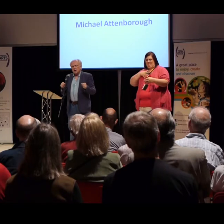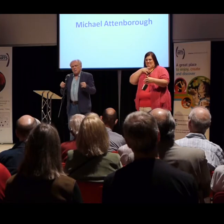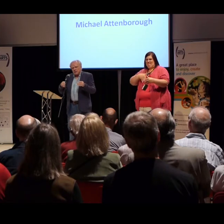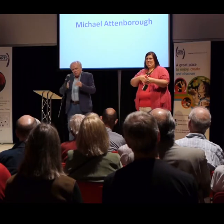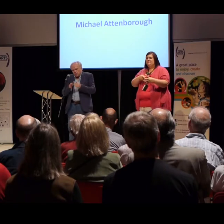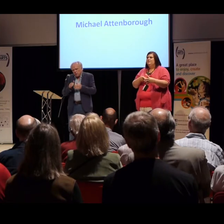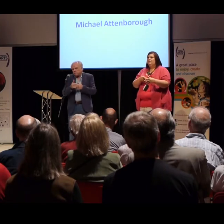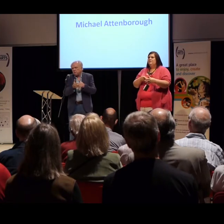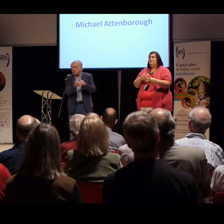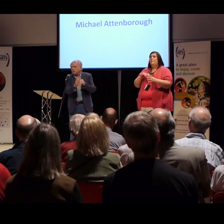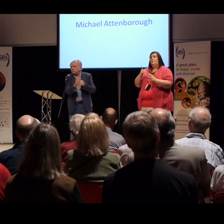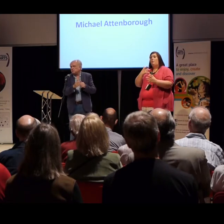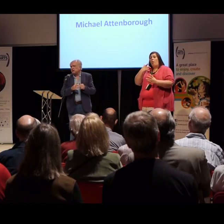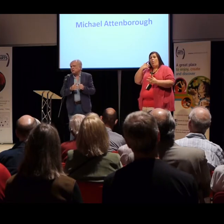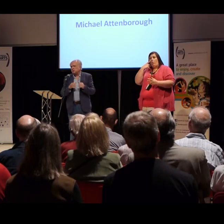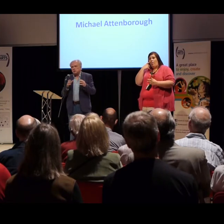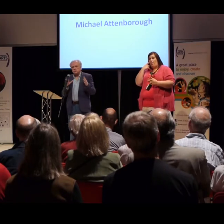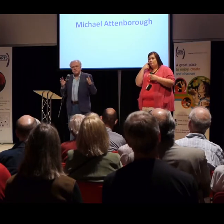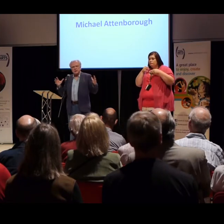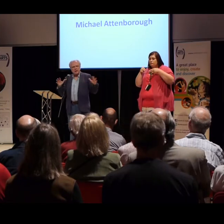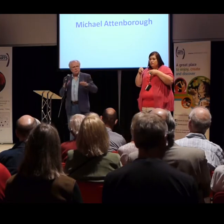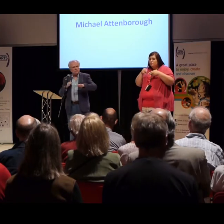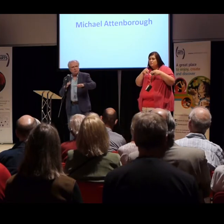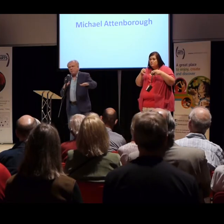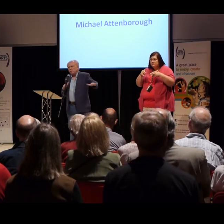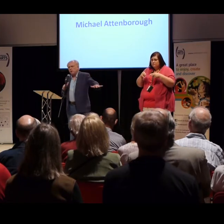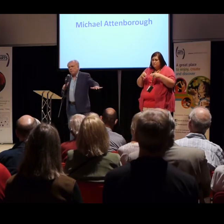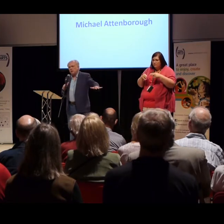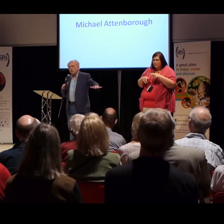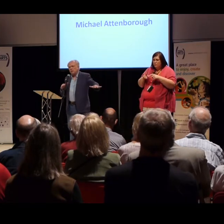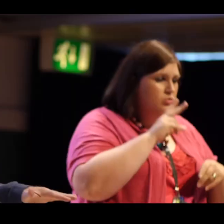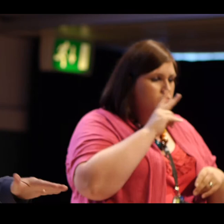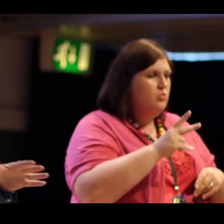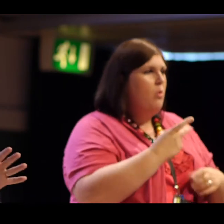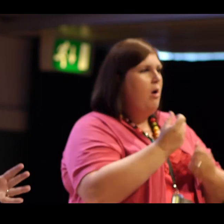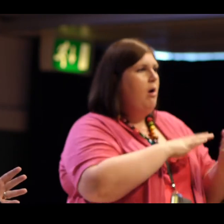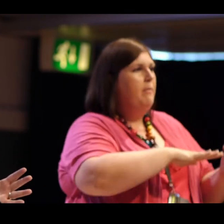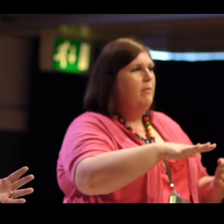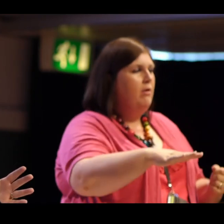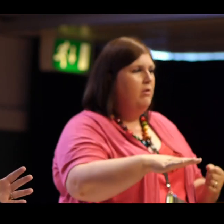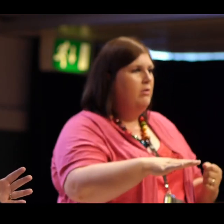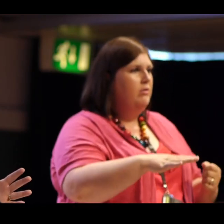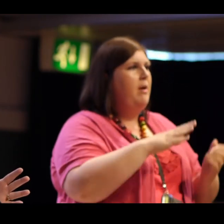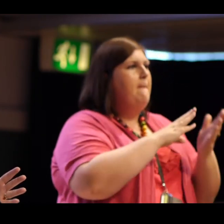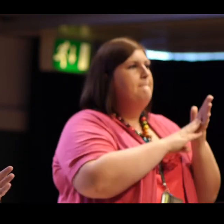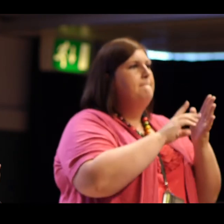But, going through the little side streets, you then came to this gravel car park, to a place called the Madoura Gallery.